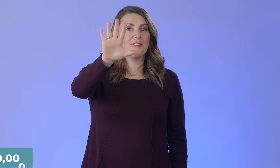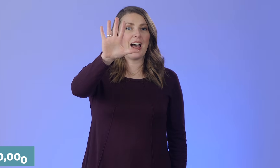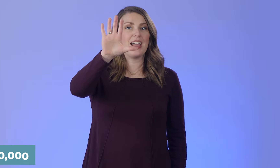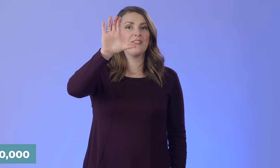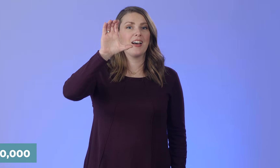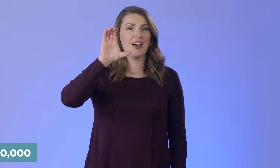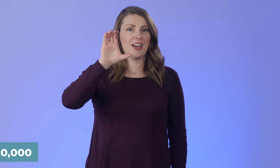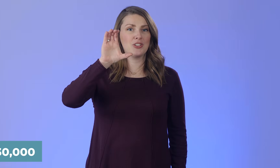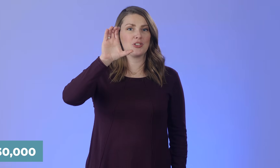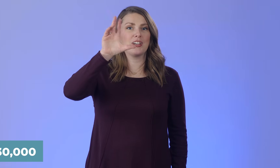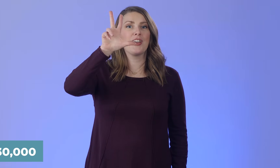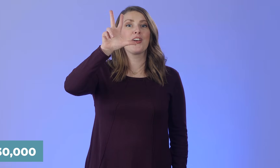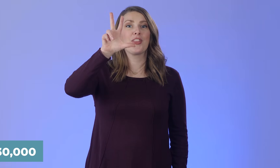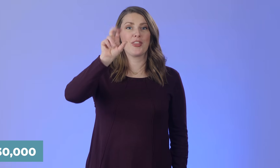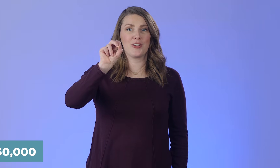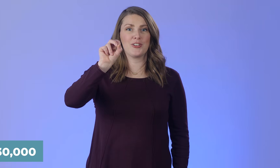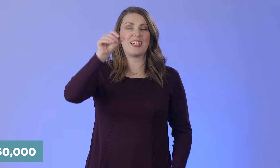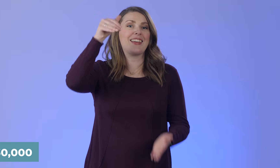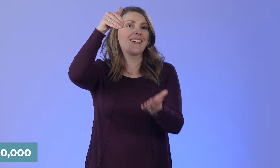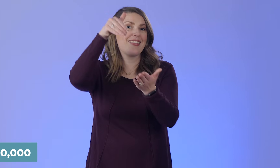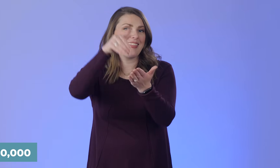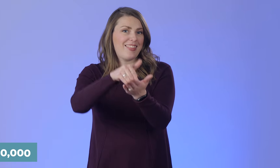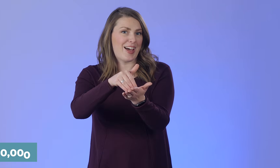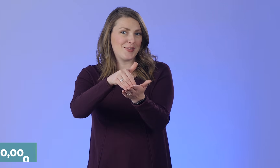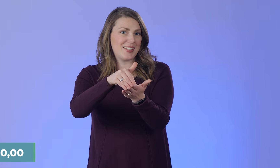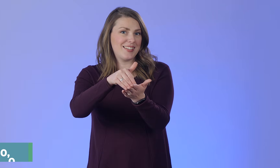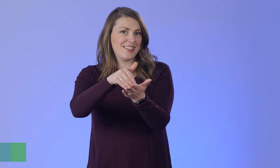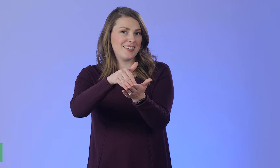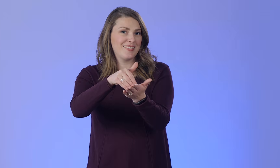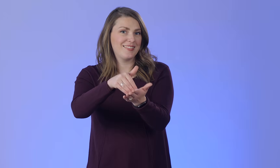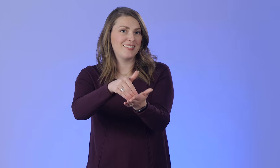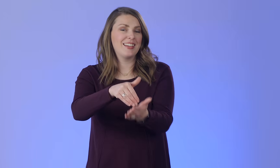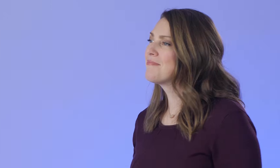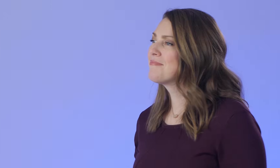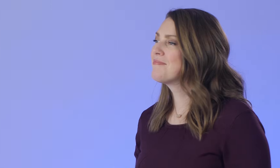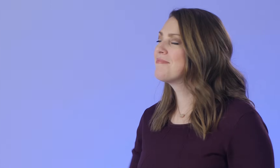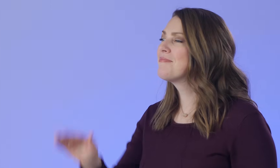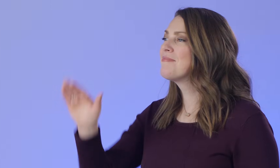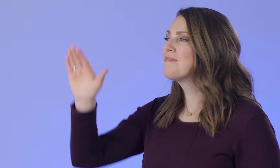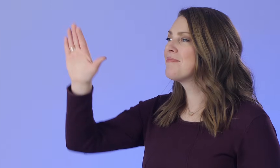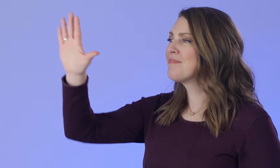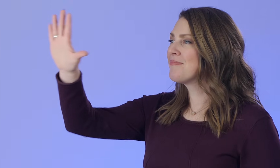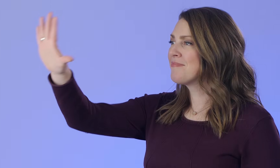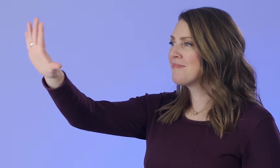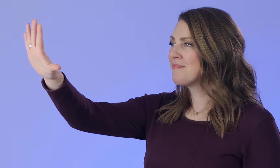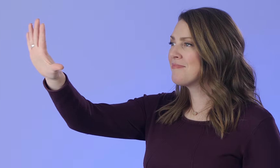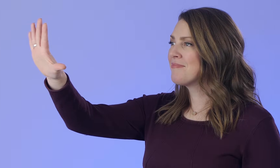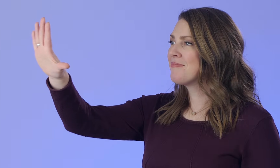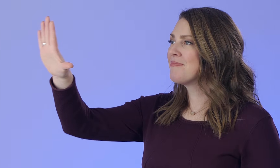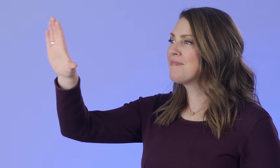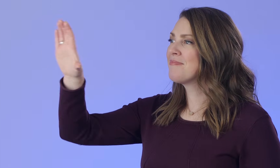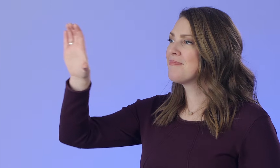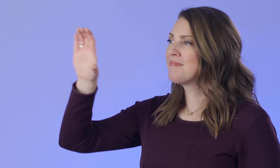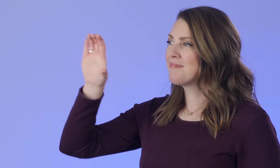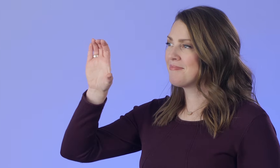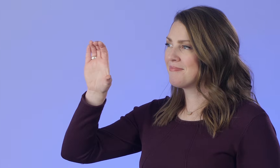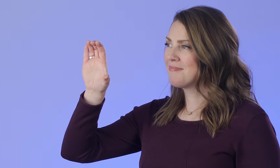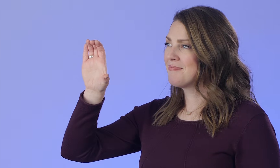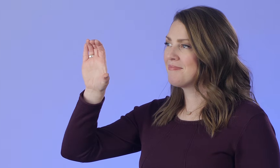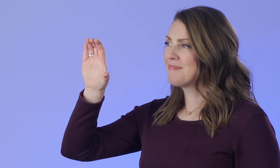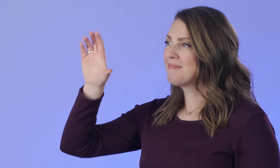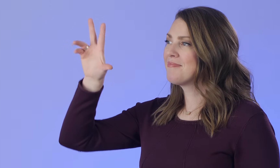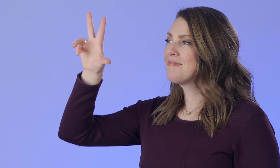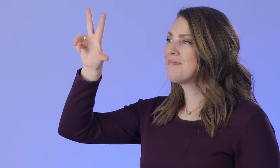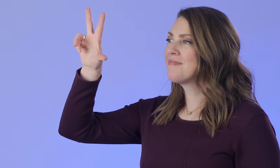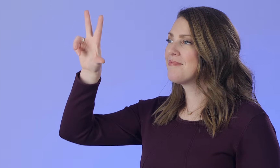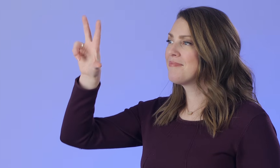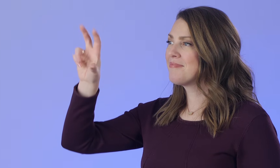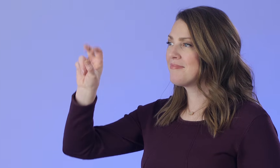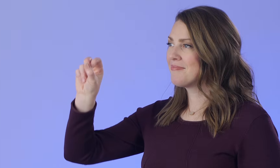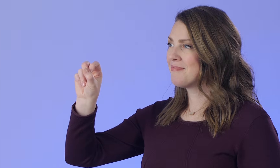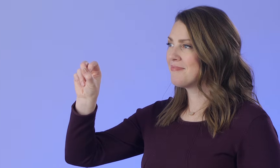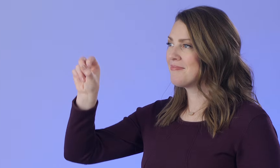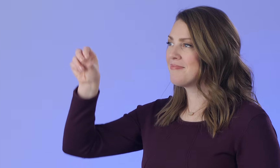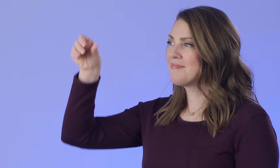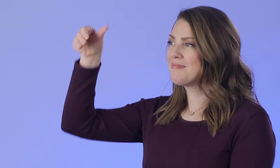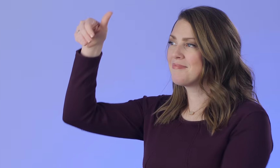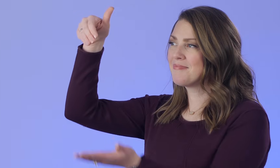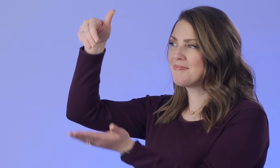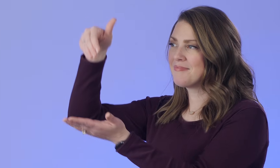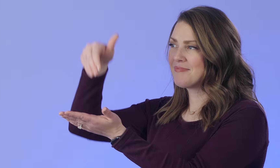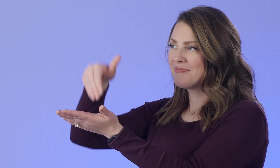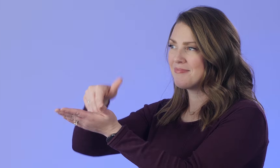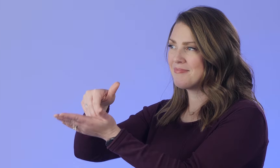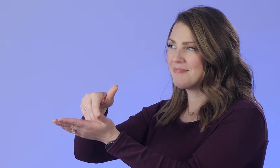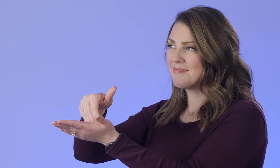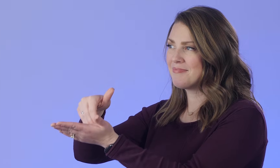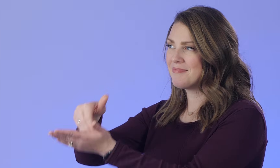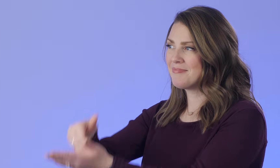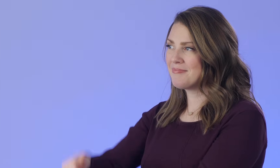Five-hundred-thirty thousand it's five into a C shaped hand then making a thirty and coming down